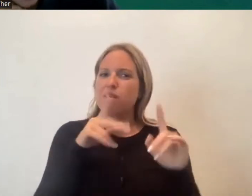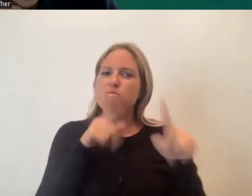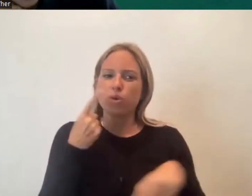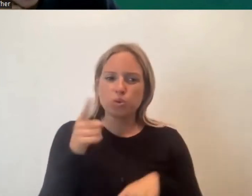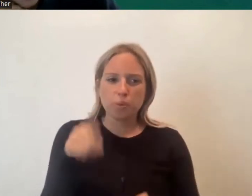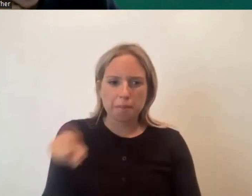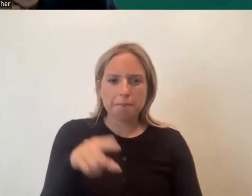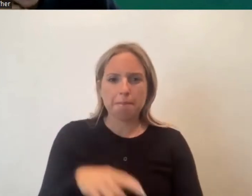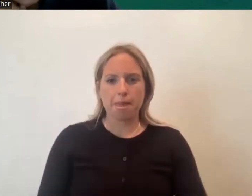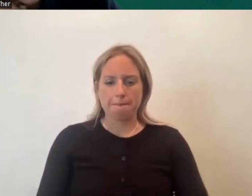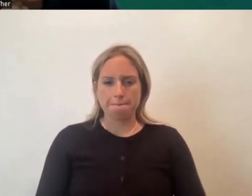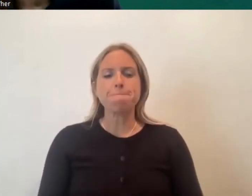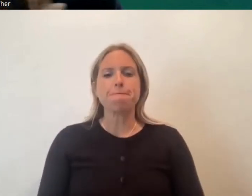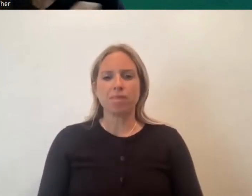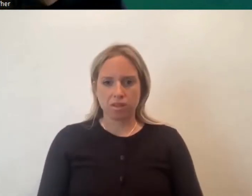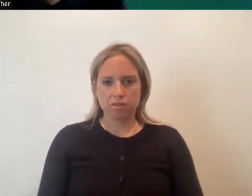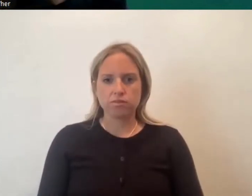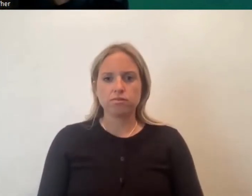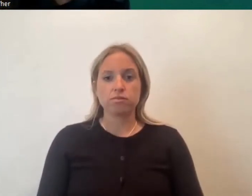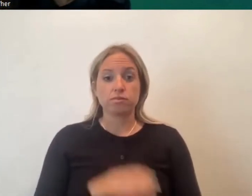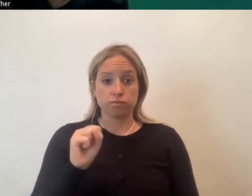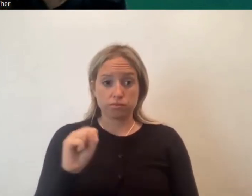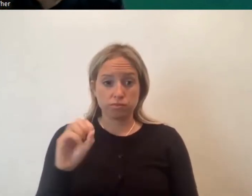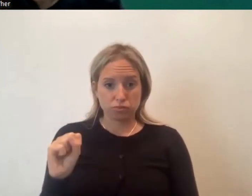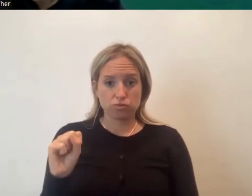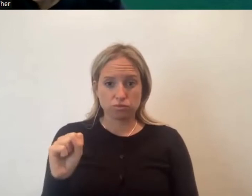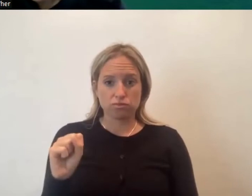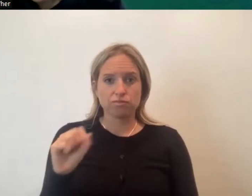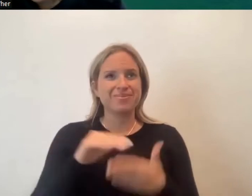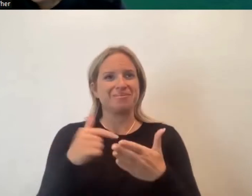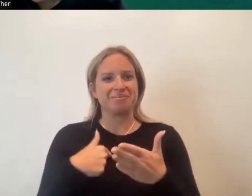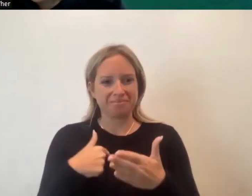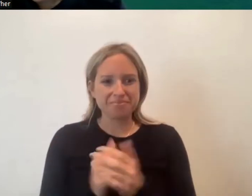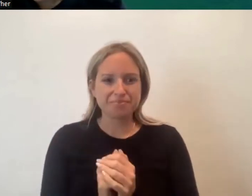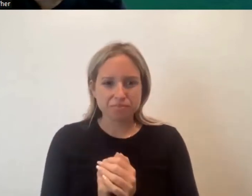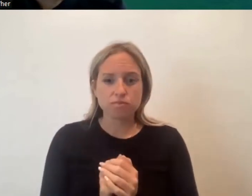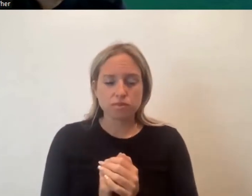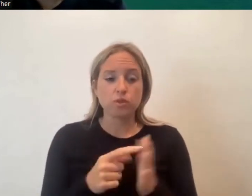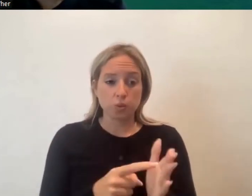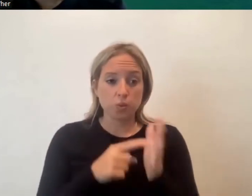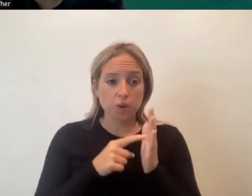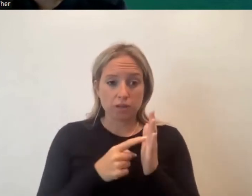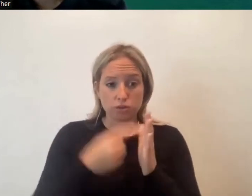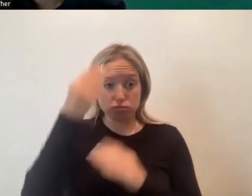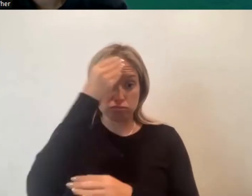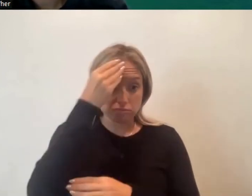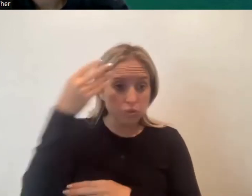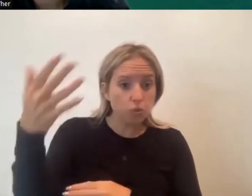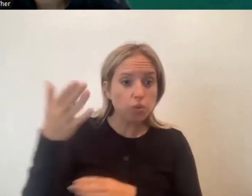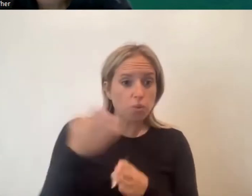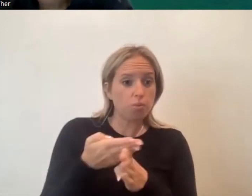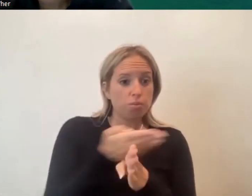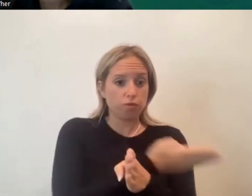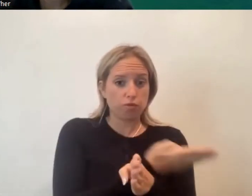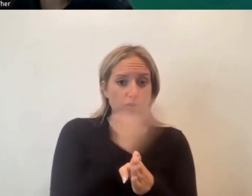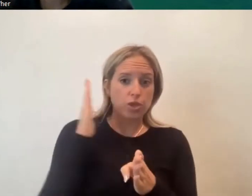Lanie: Social Security, excuse me, is required to give you notice. So you're going to receive something called a notice of overpayment.